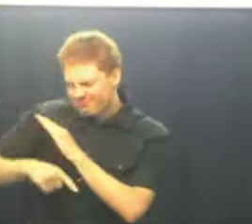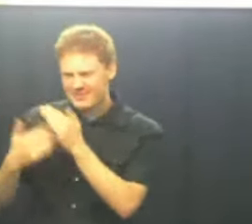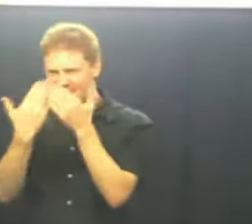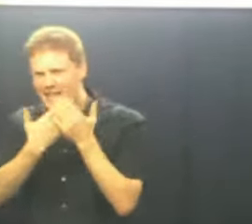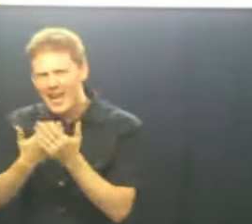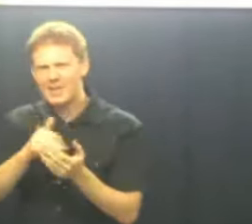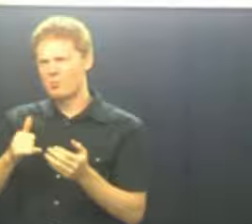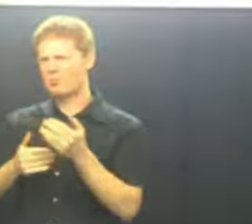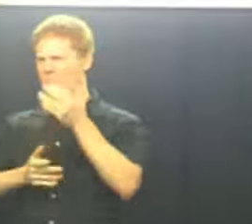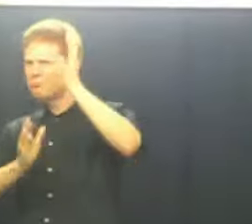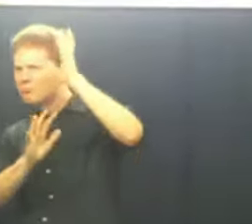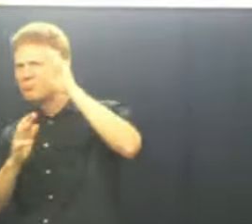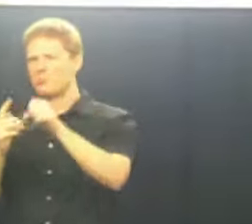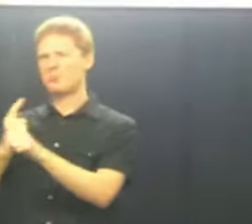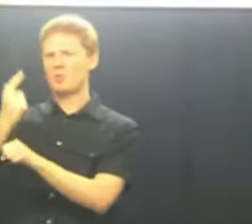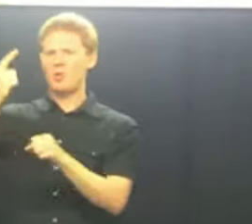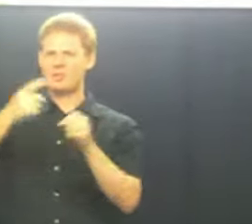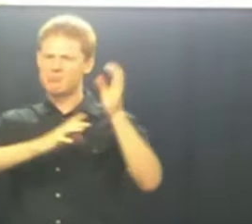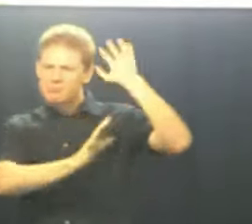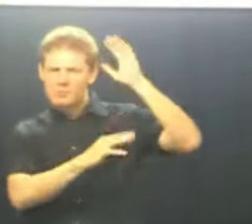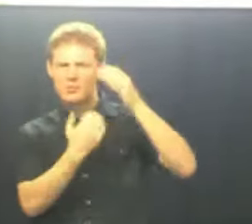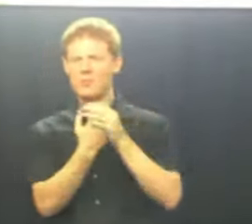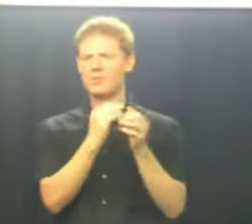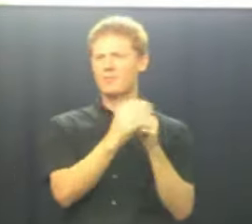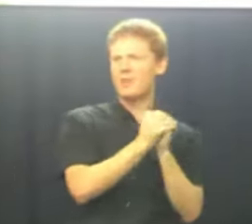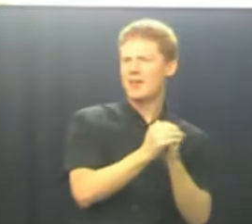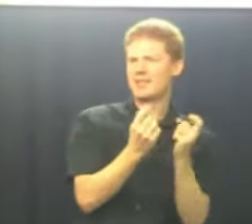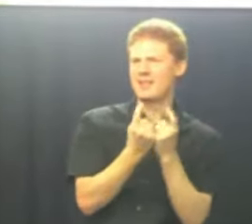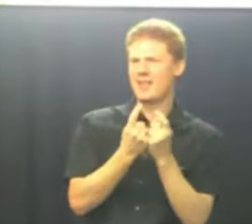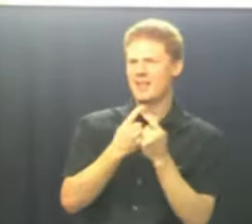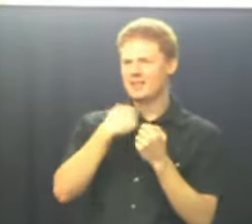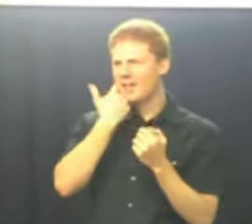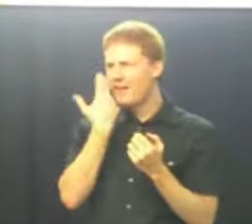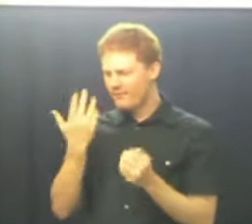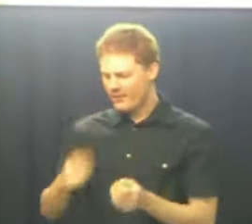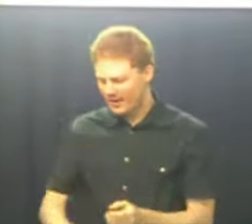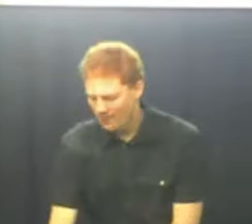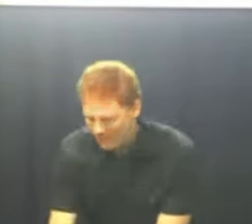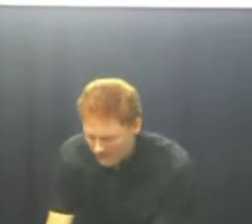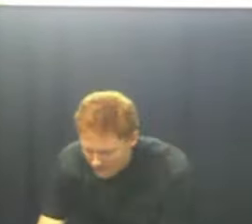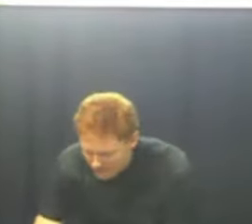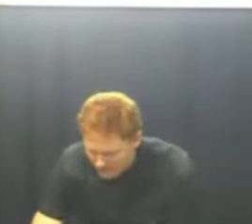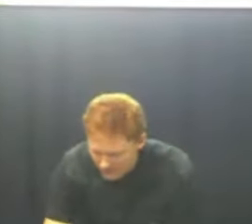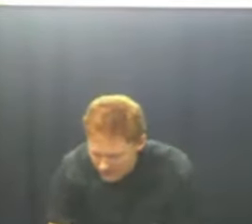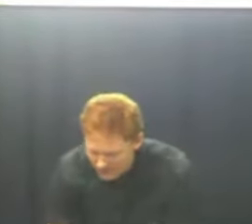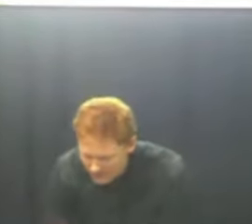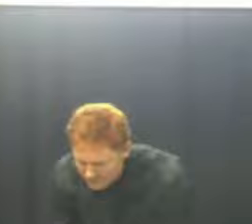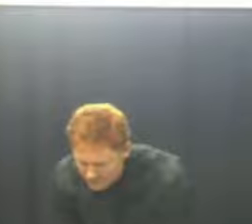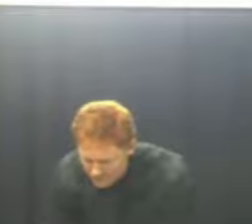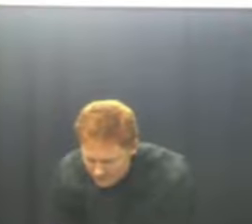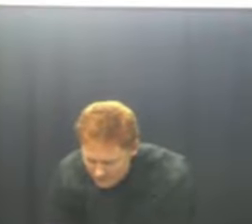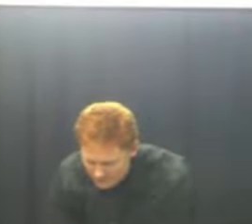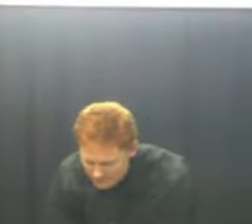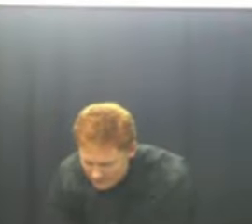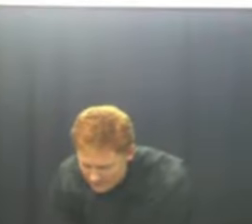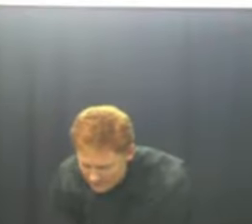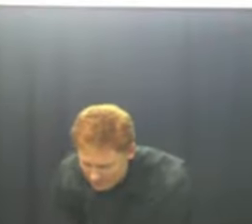or maybe undertake deep study of the bible or chat with your friends about God all of these actions are like pages interweaving in the phone books